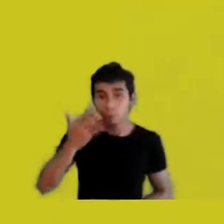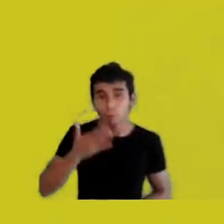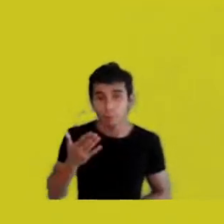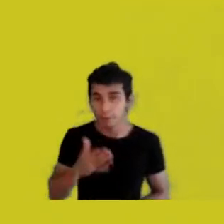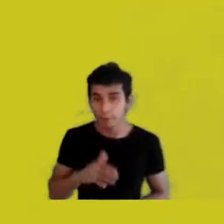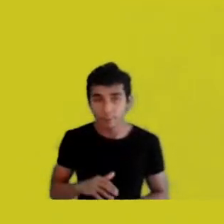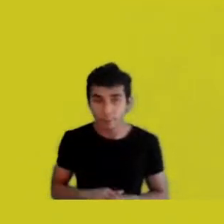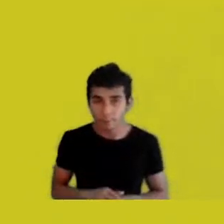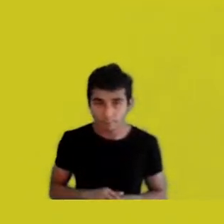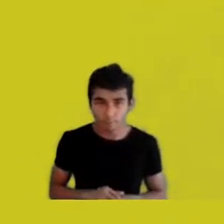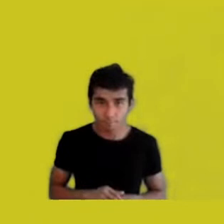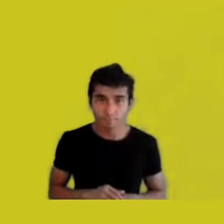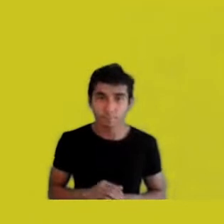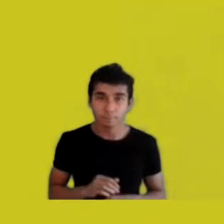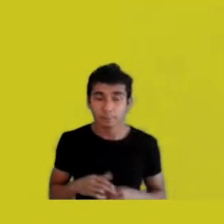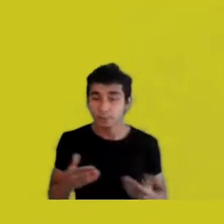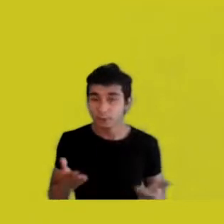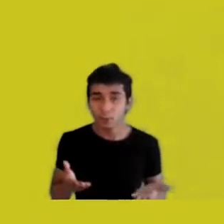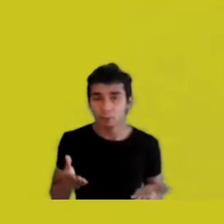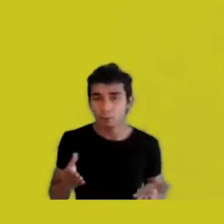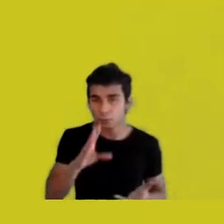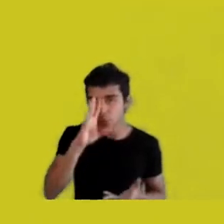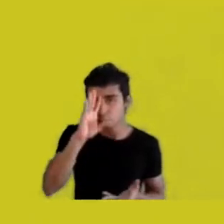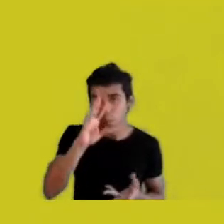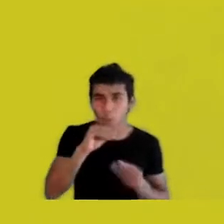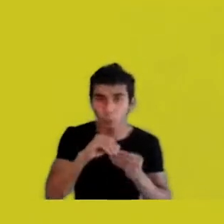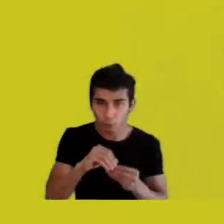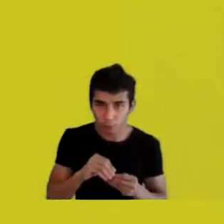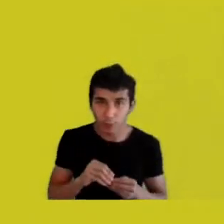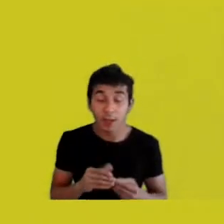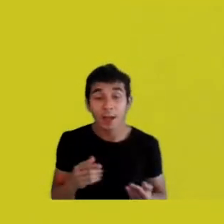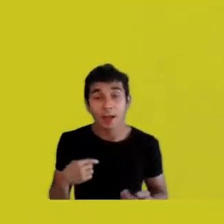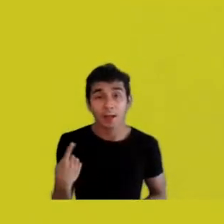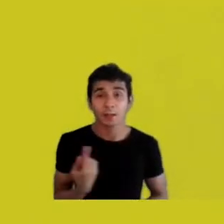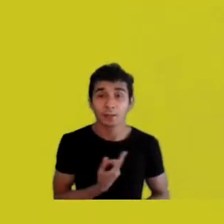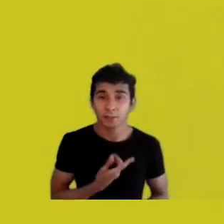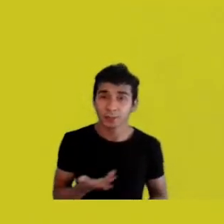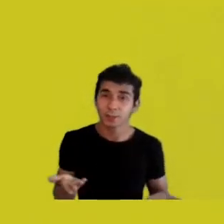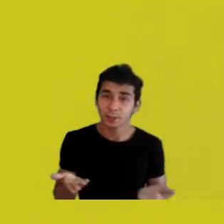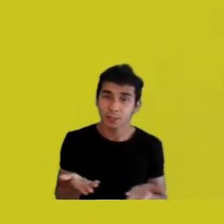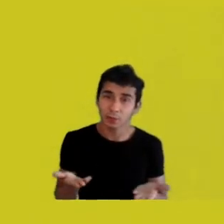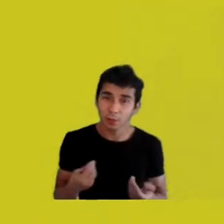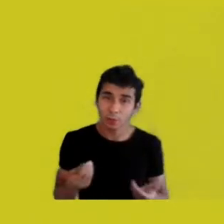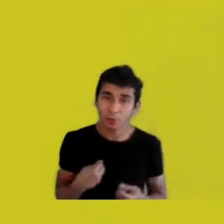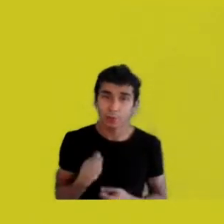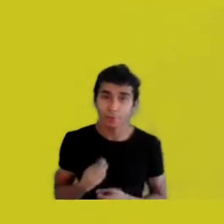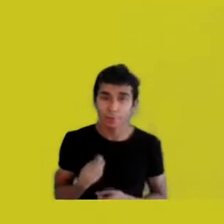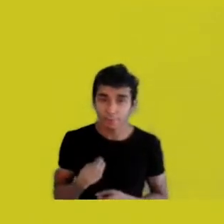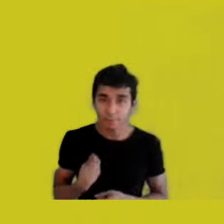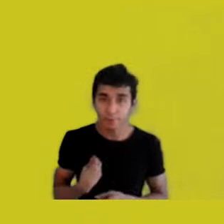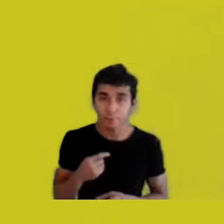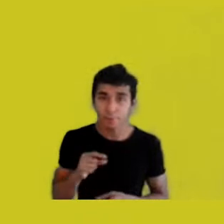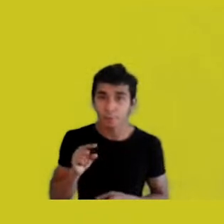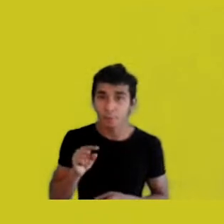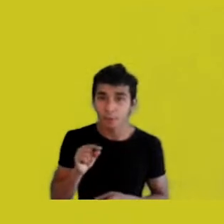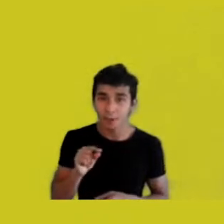In short, since we’ve lived all that here, amidst this virtuality,